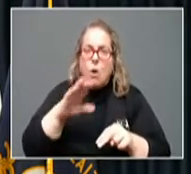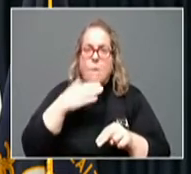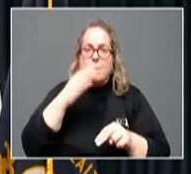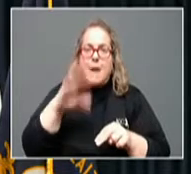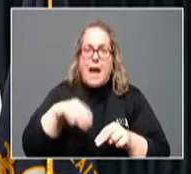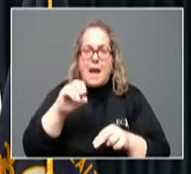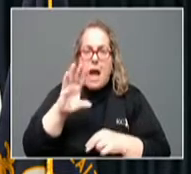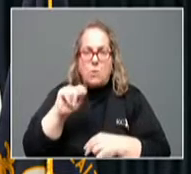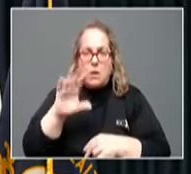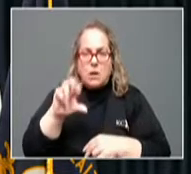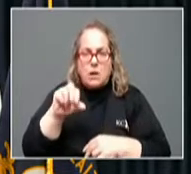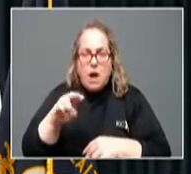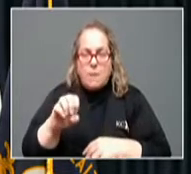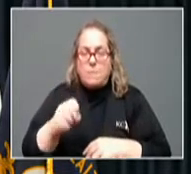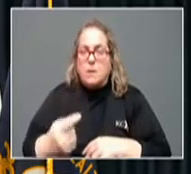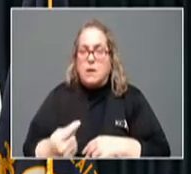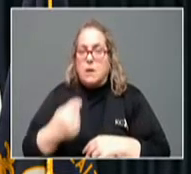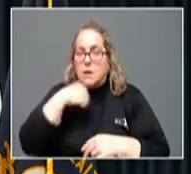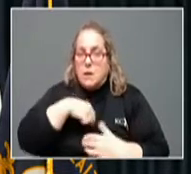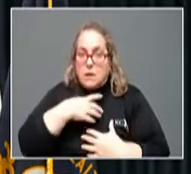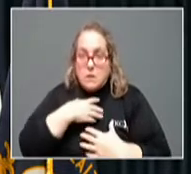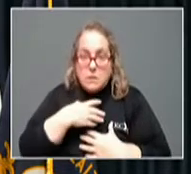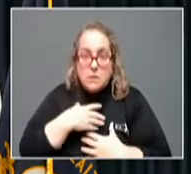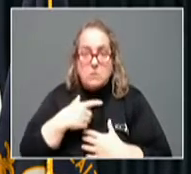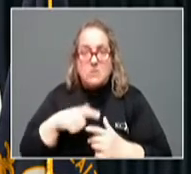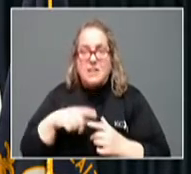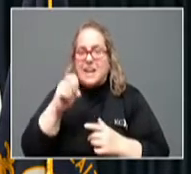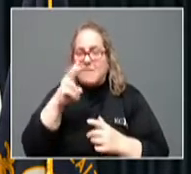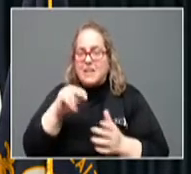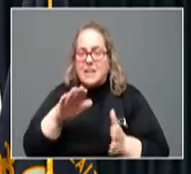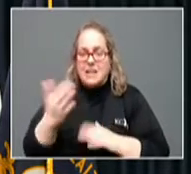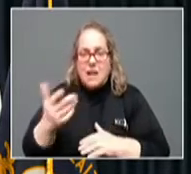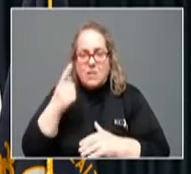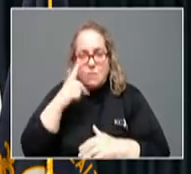women who are pregnant versus same aged women who are not pregnant. And so